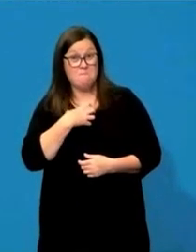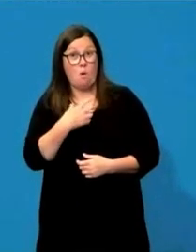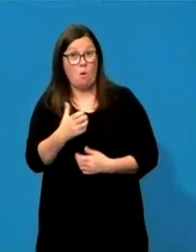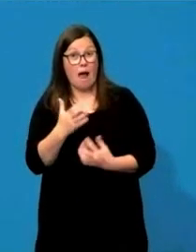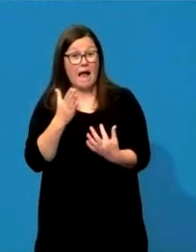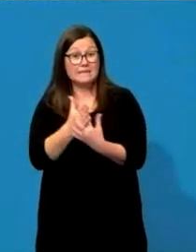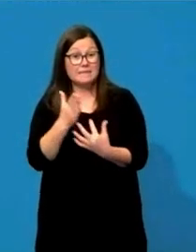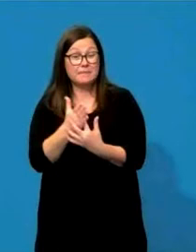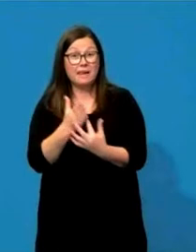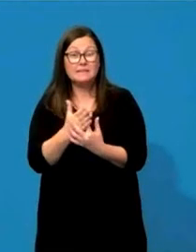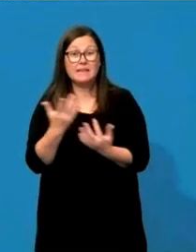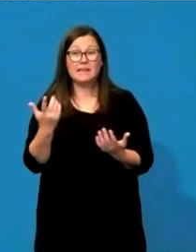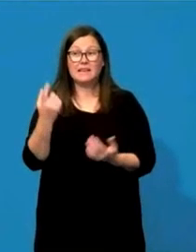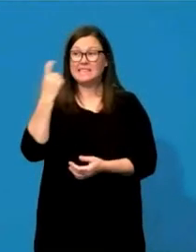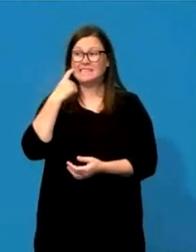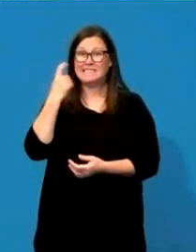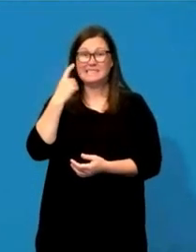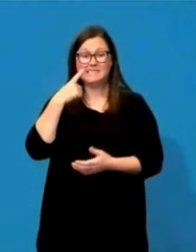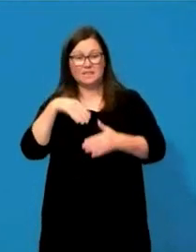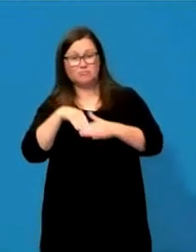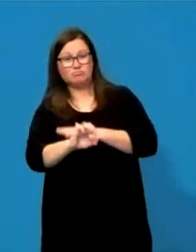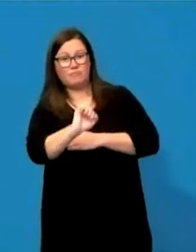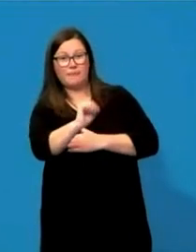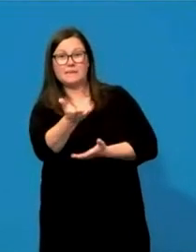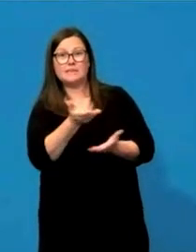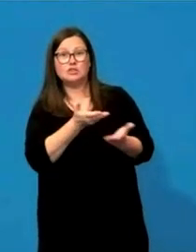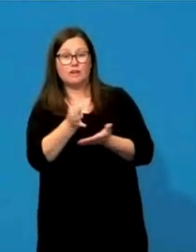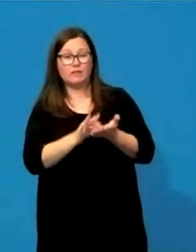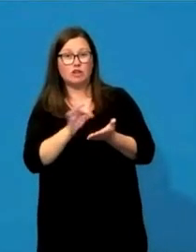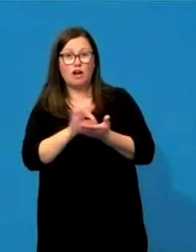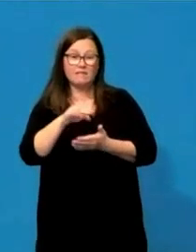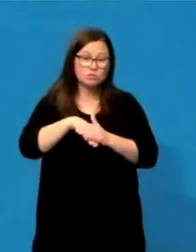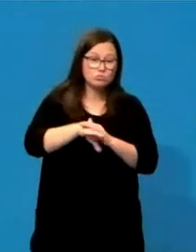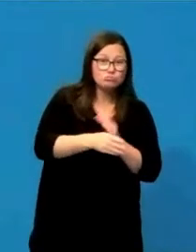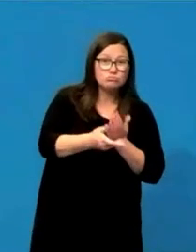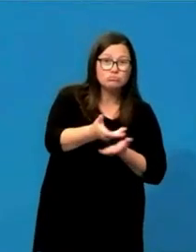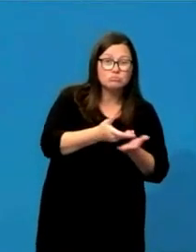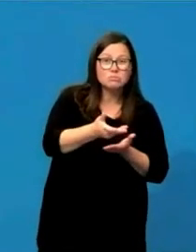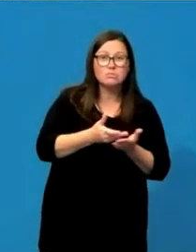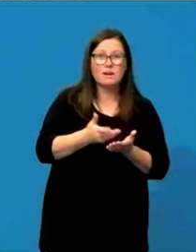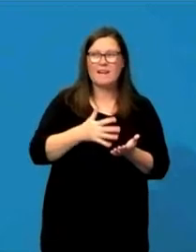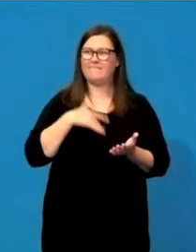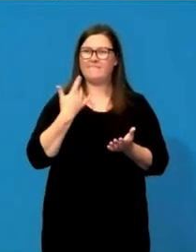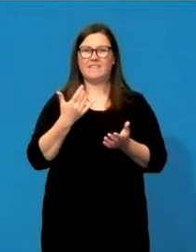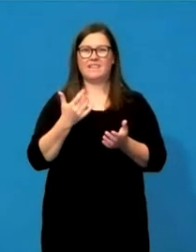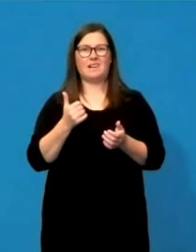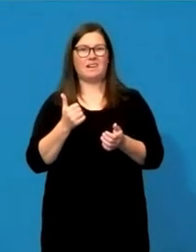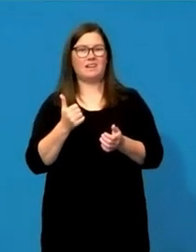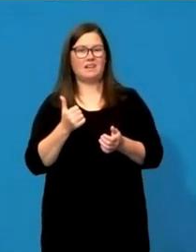community presence and more sense of community in terms of people being able to